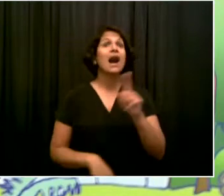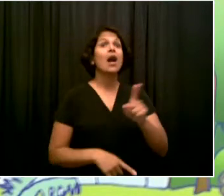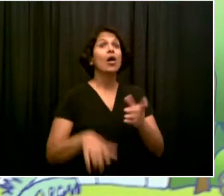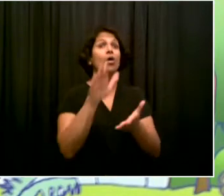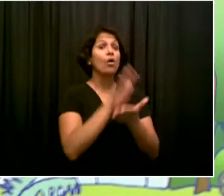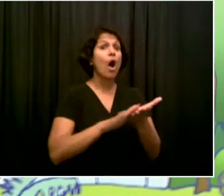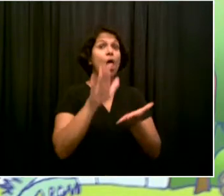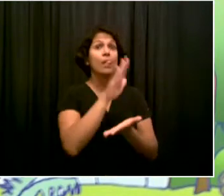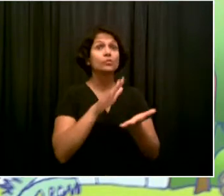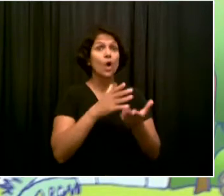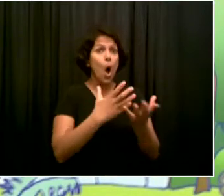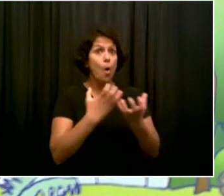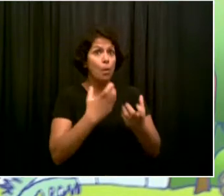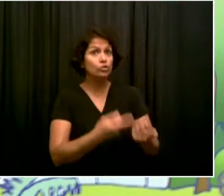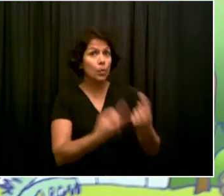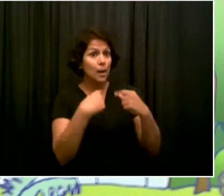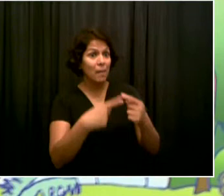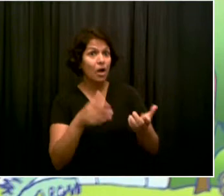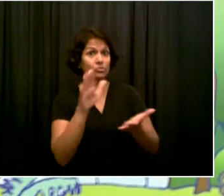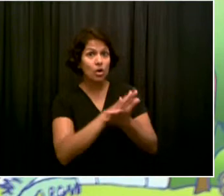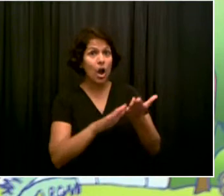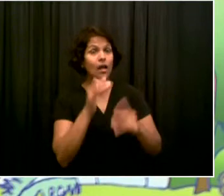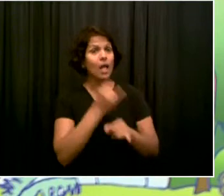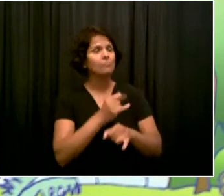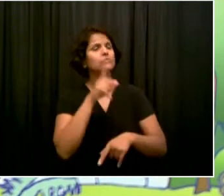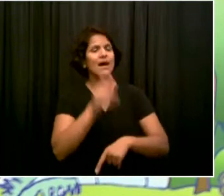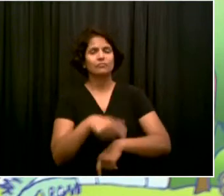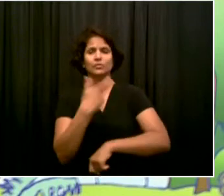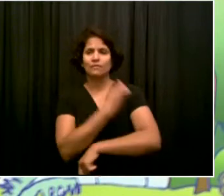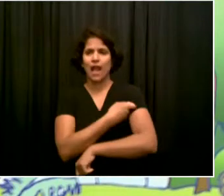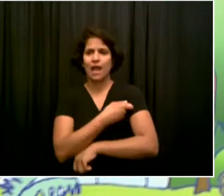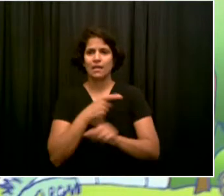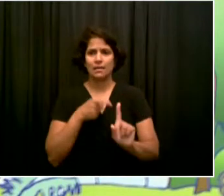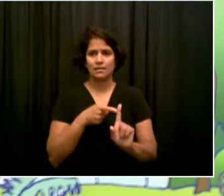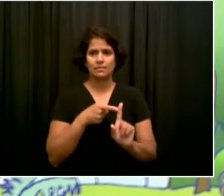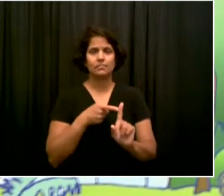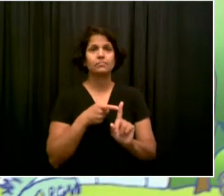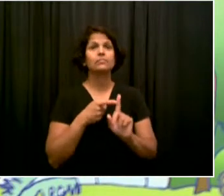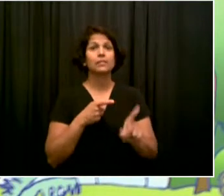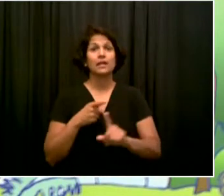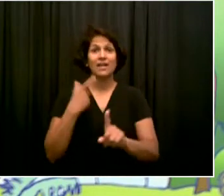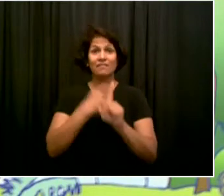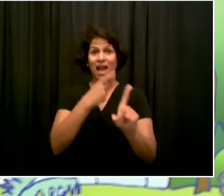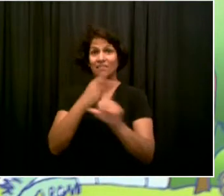BE VACCINATION OWNING, YOU WANT TO BE ON CAMPUS, VACCINATION